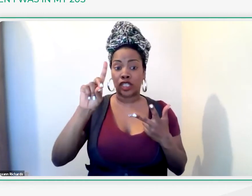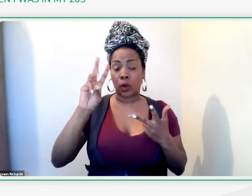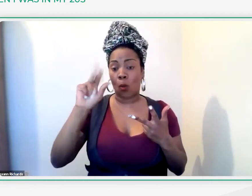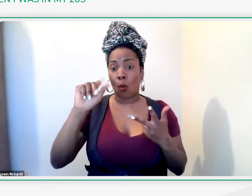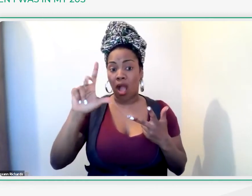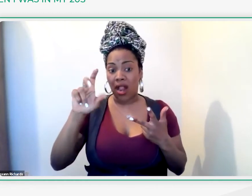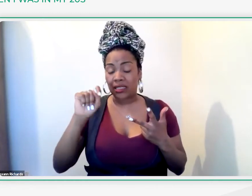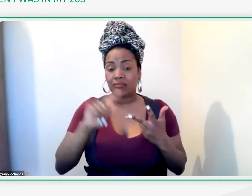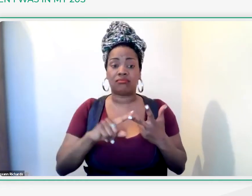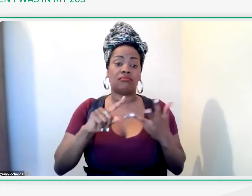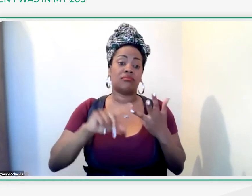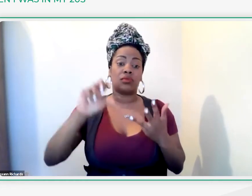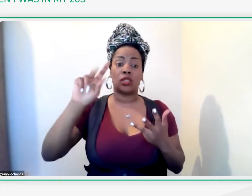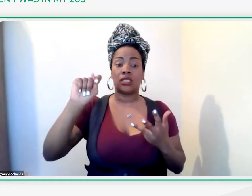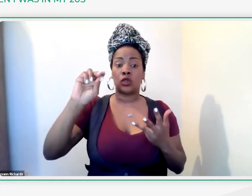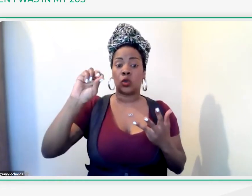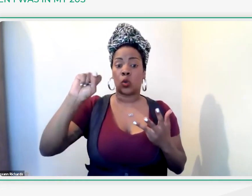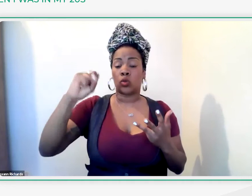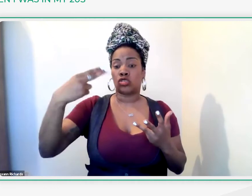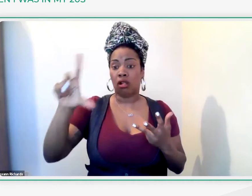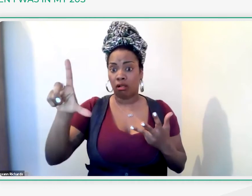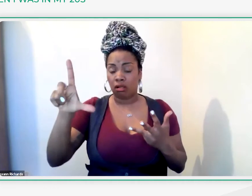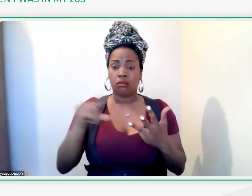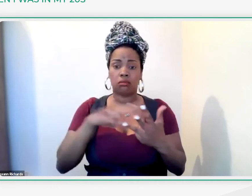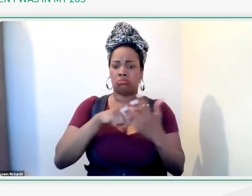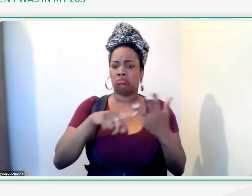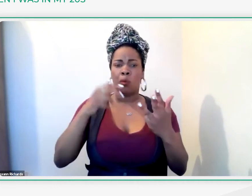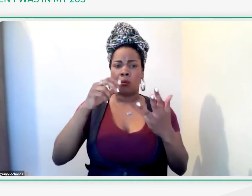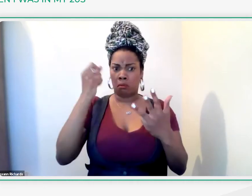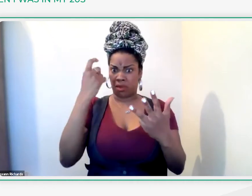There's NerdWallet and Toshl. So many different ones.